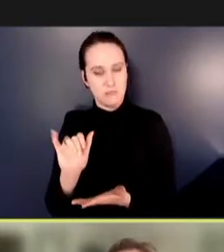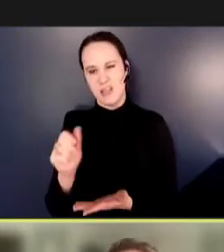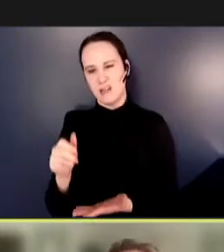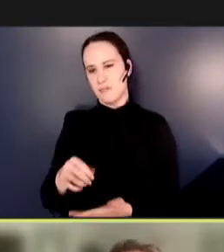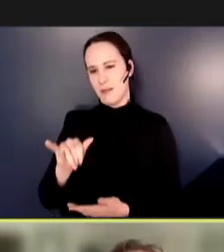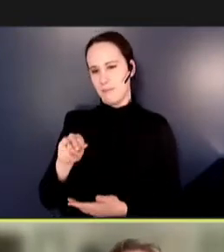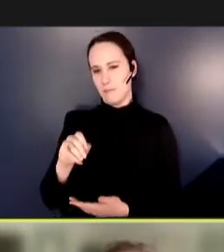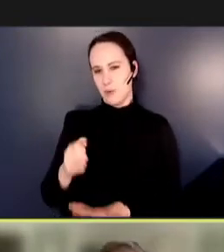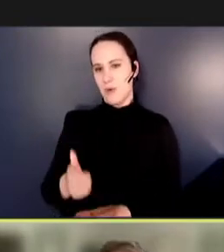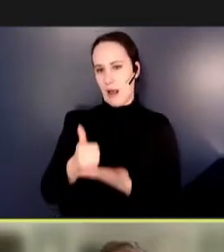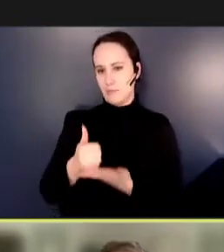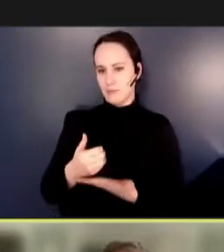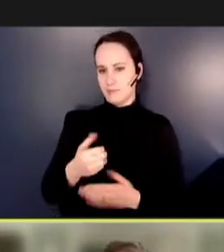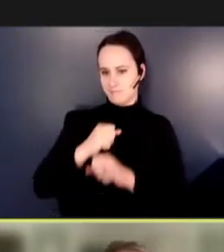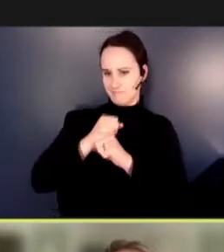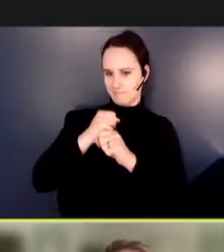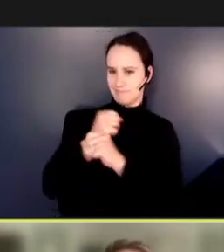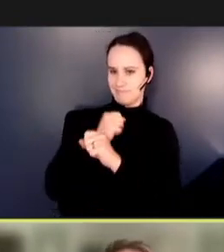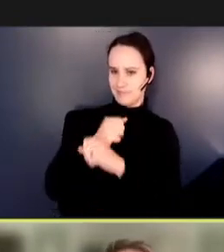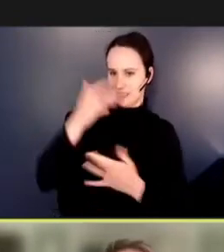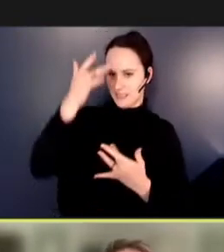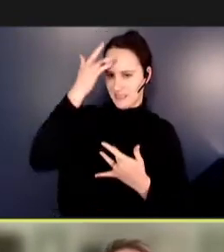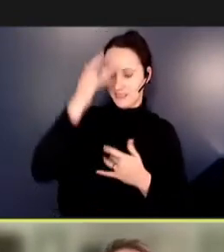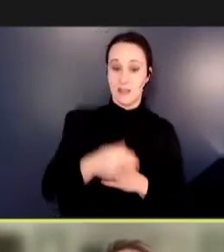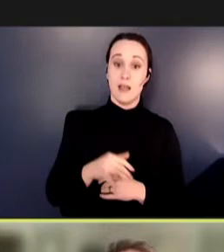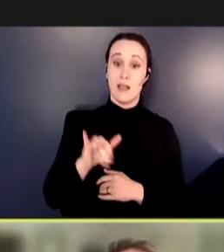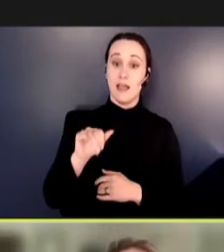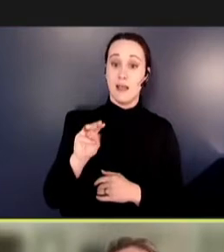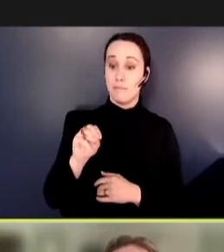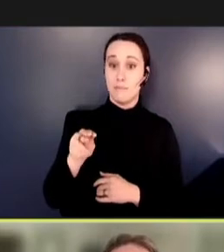We don't really understand how the immune system works. We don't really understand the